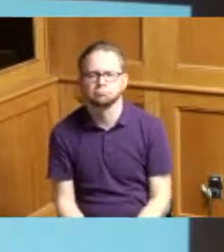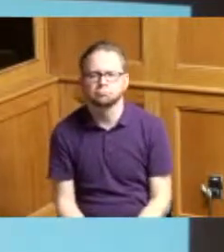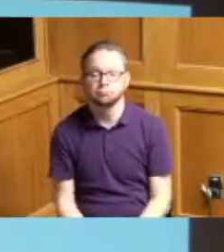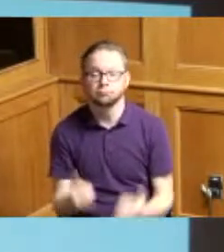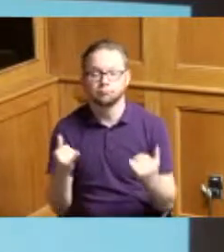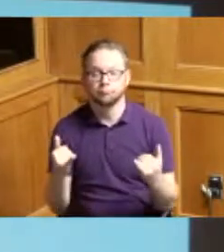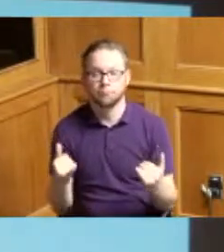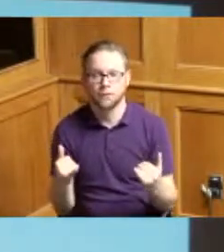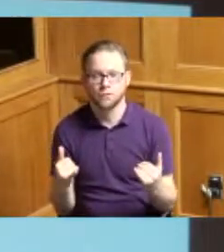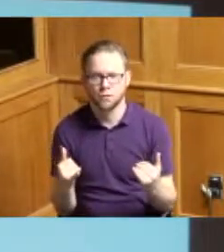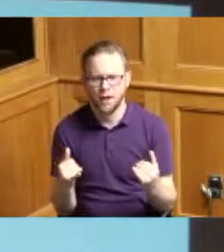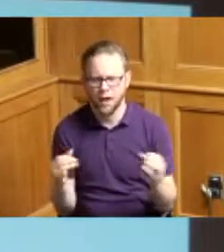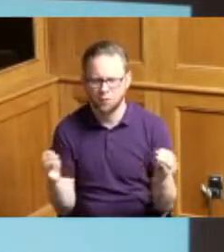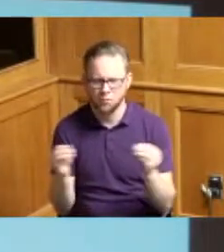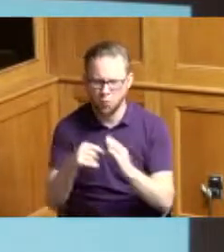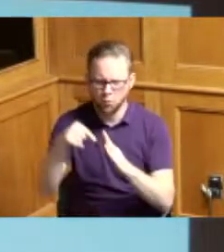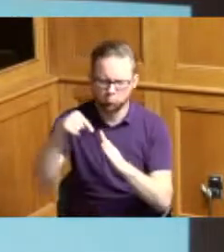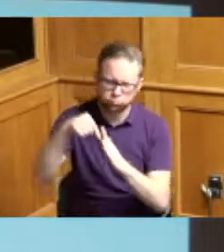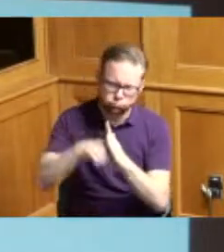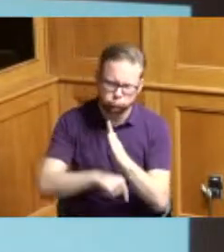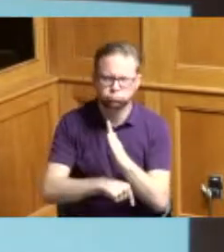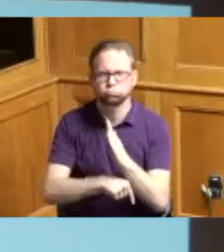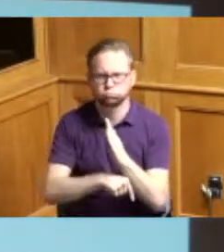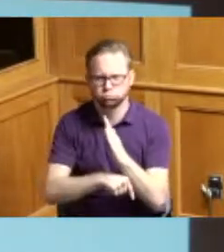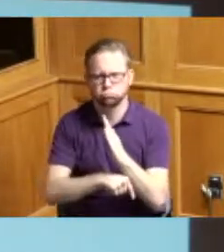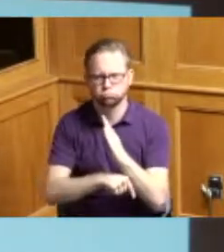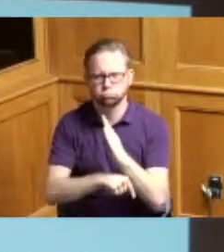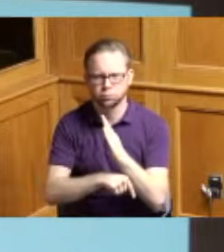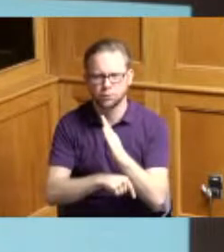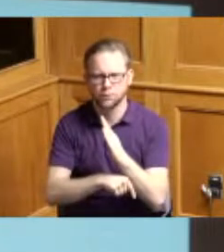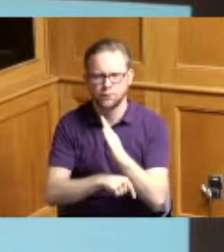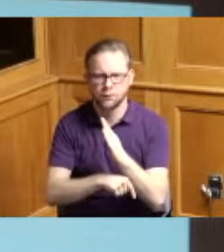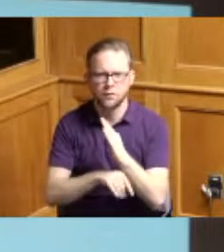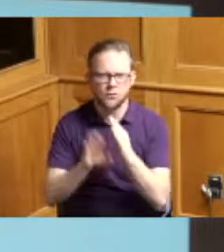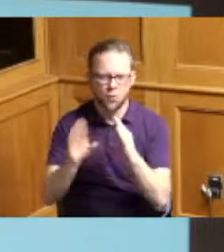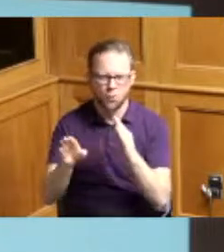little bit more of a deep dive I'm gonna just talk through the methodology a little bit this is the